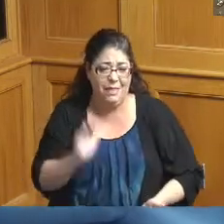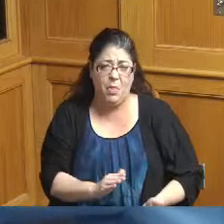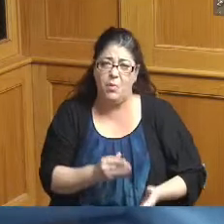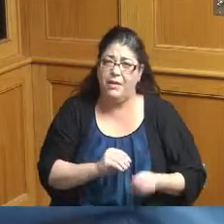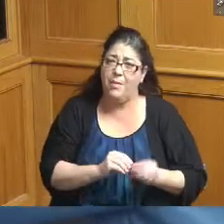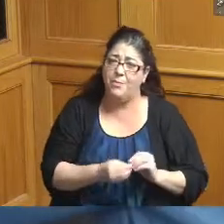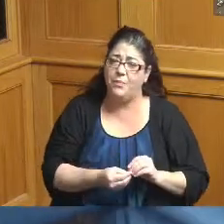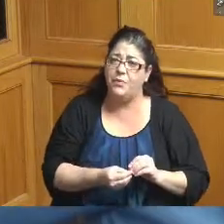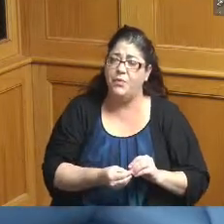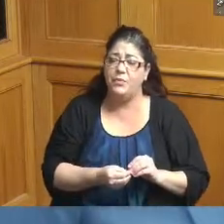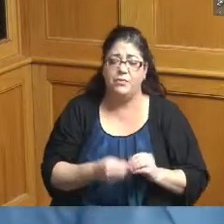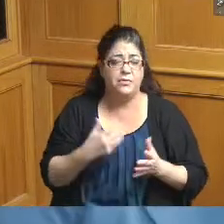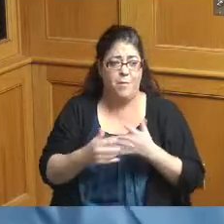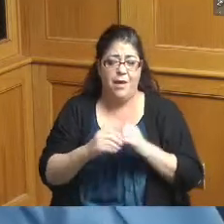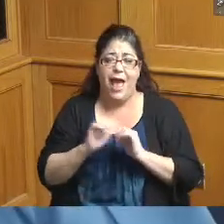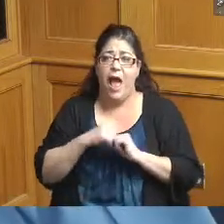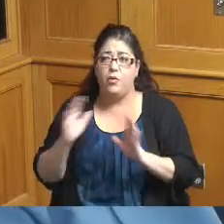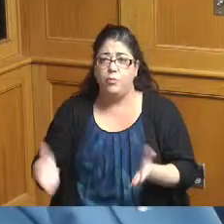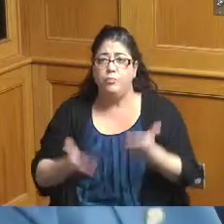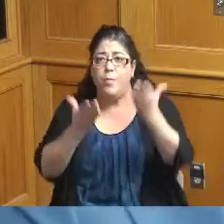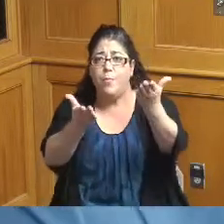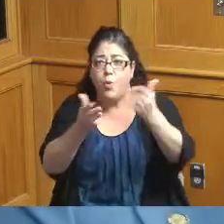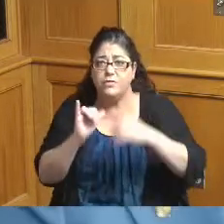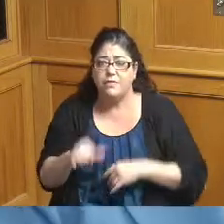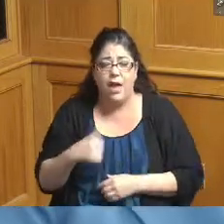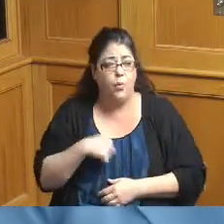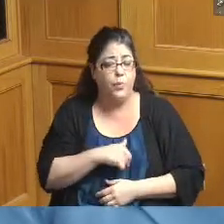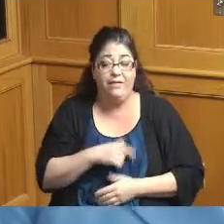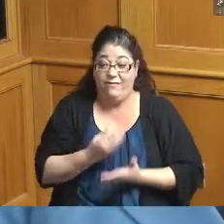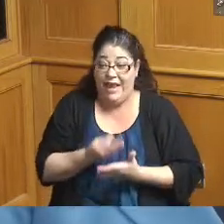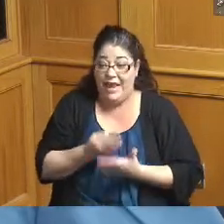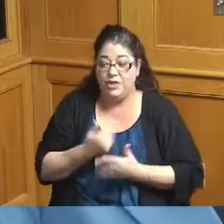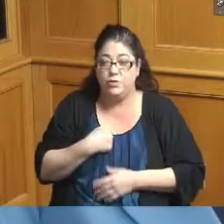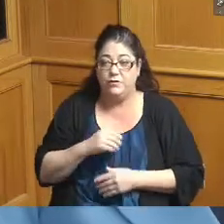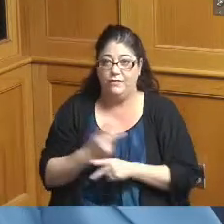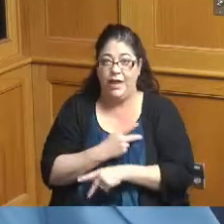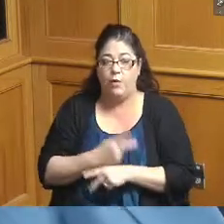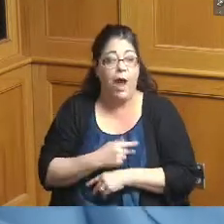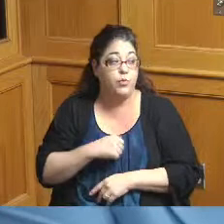how we ever have to look at it financially we want I don't want to speak for everybody but I